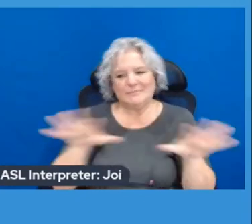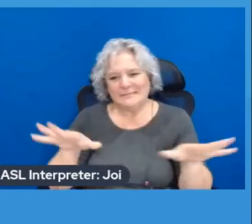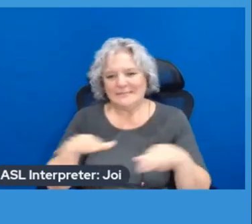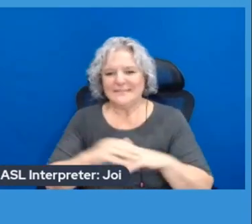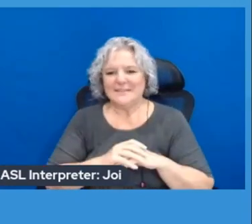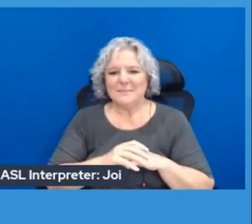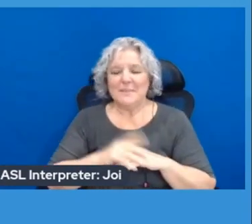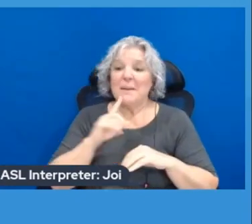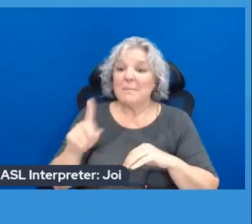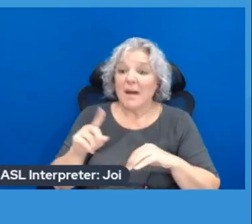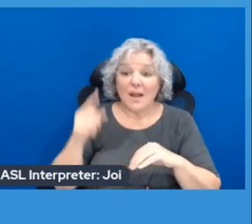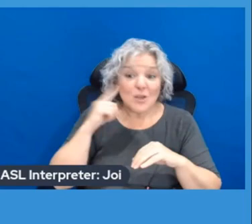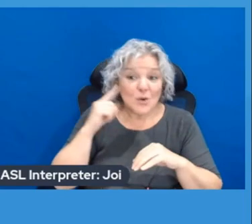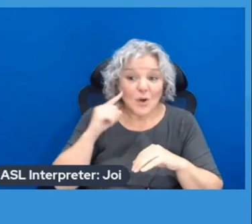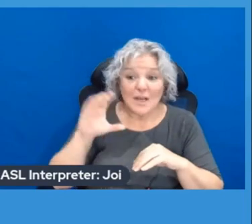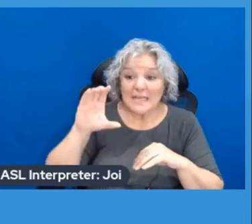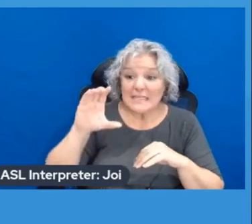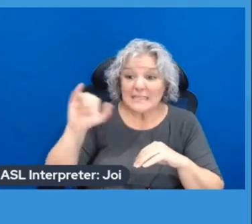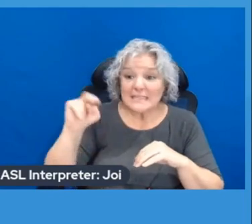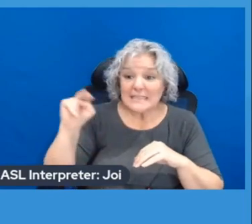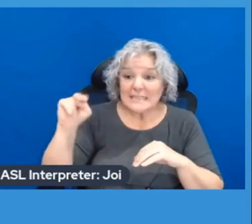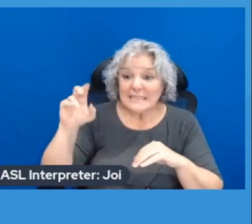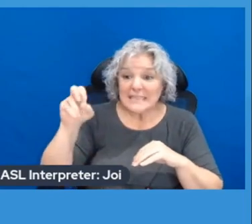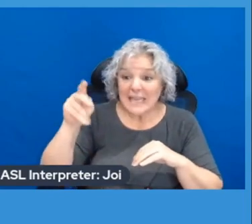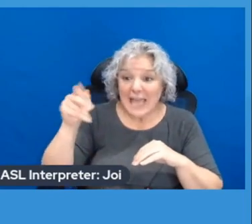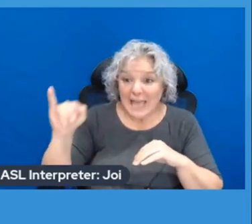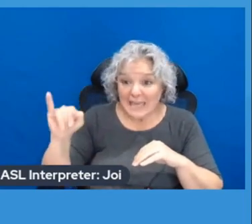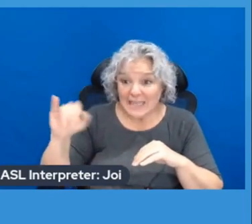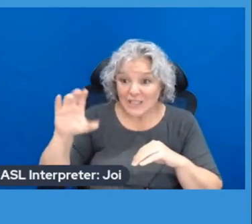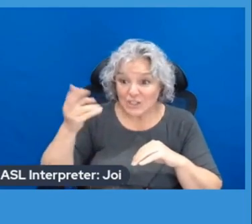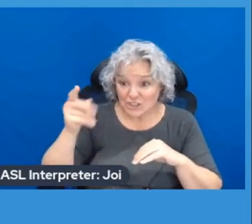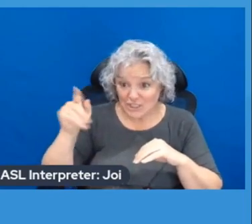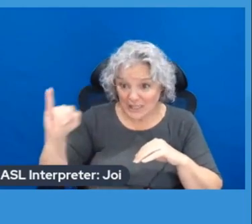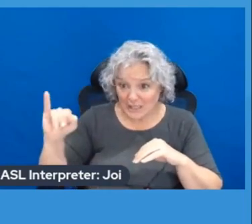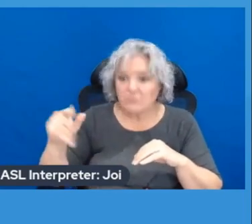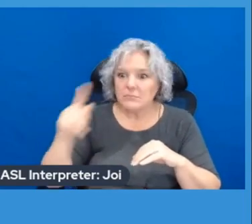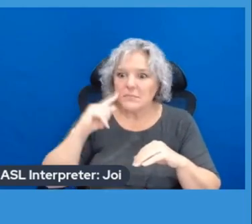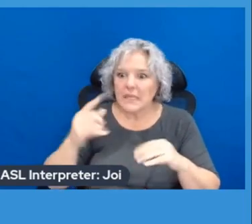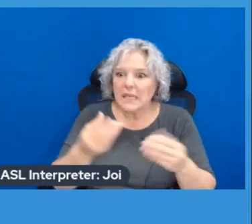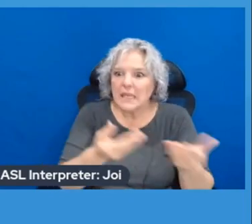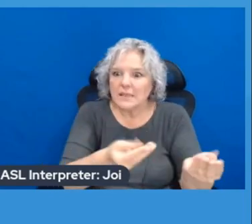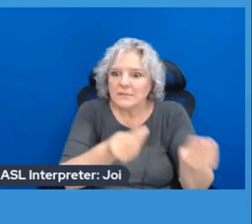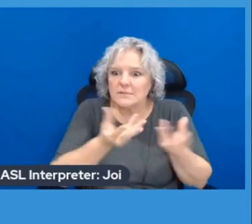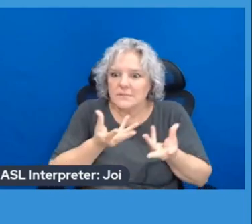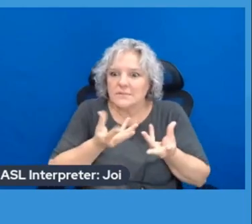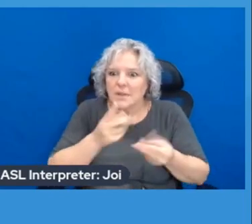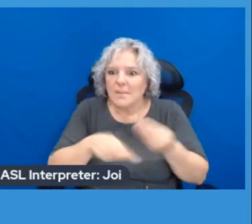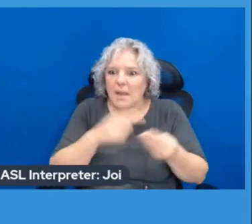If you've never heard of it, check with professor Google. When Pat became ill,